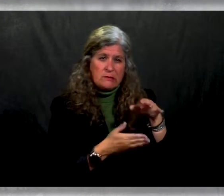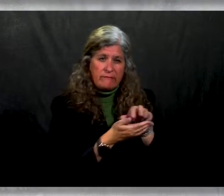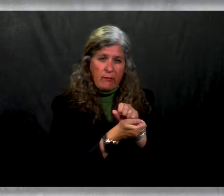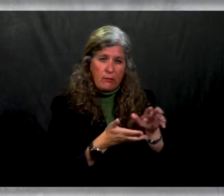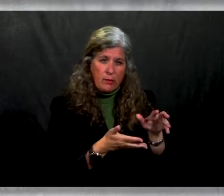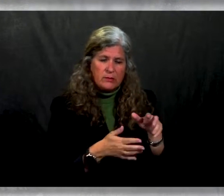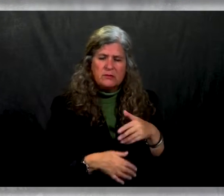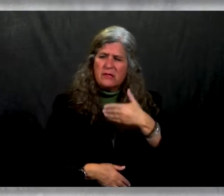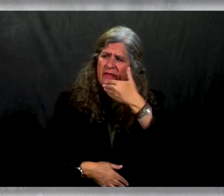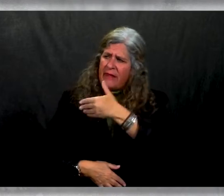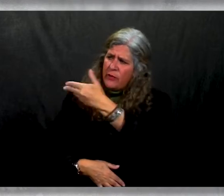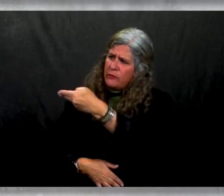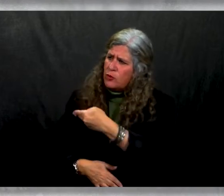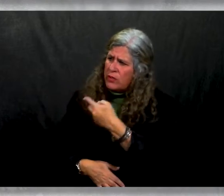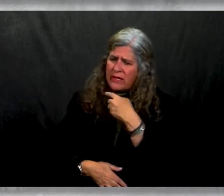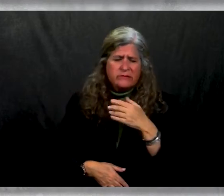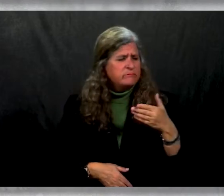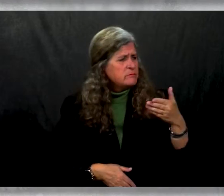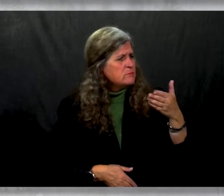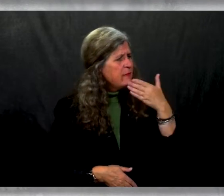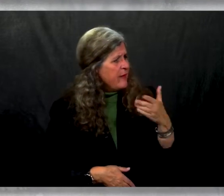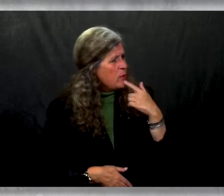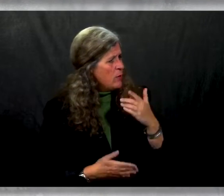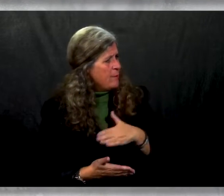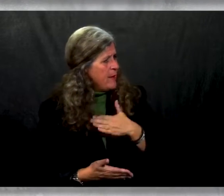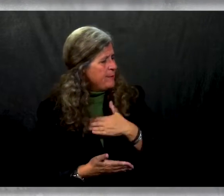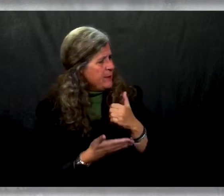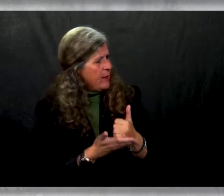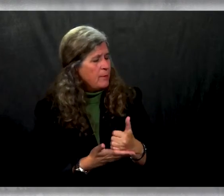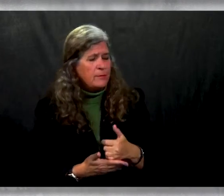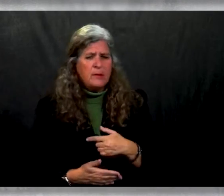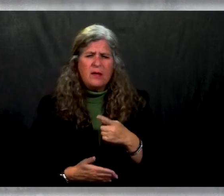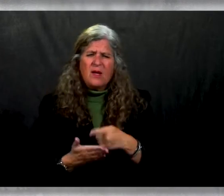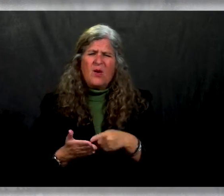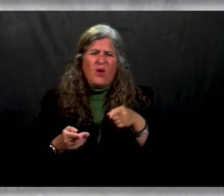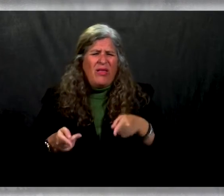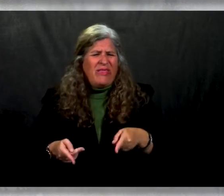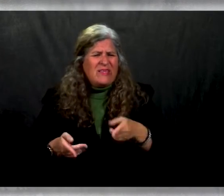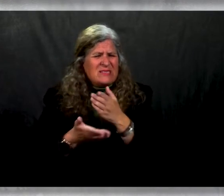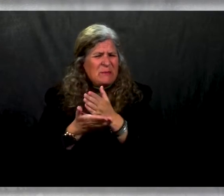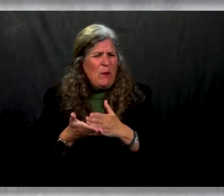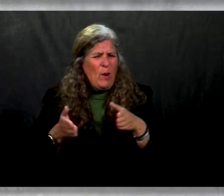Well, thank you Noa, I'm happy to help. What distinguishes this phase? I think the thing that distinguishes this phase